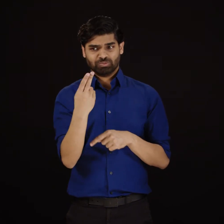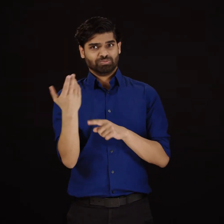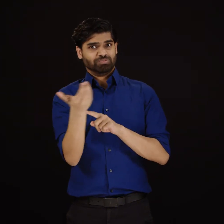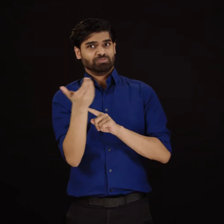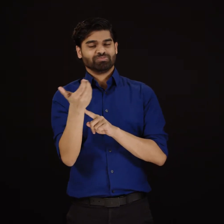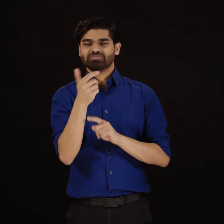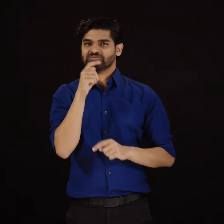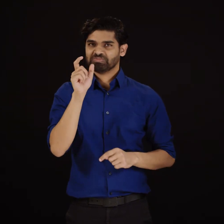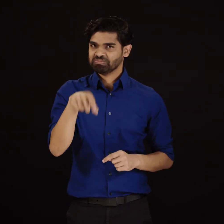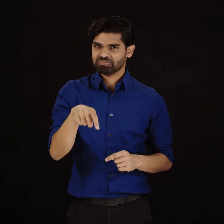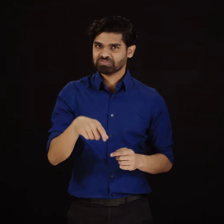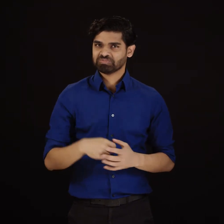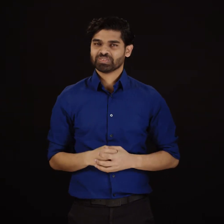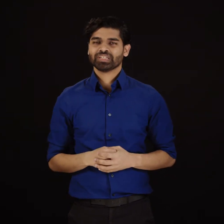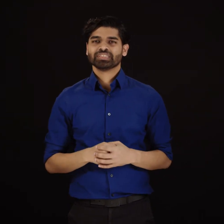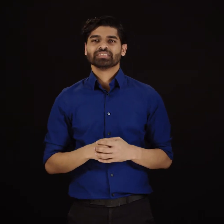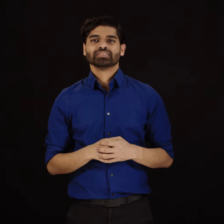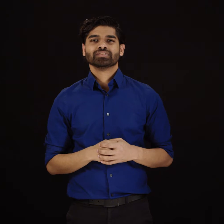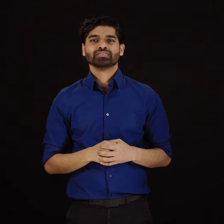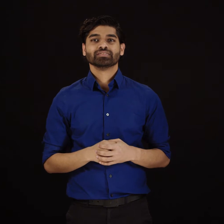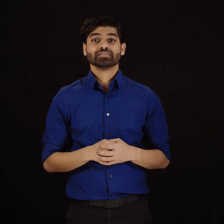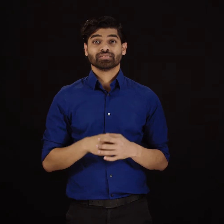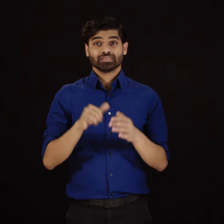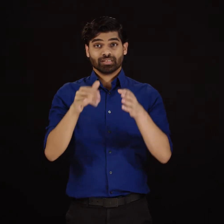business, or a child of the account holder.